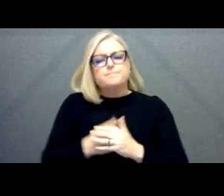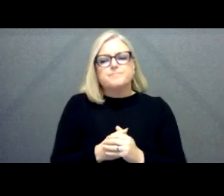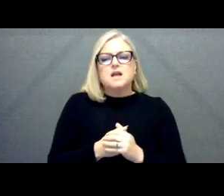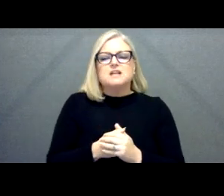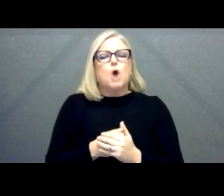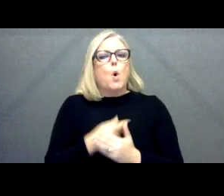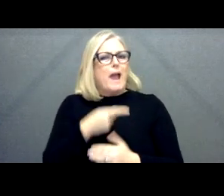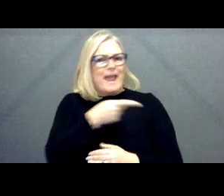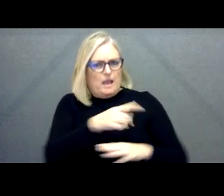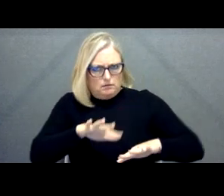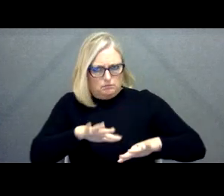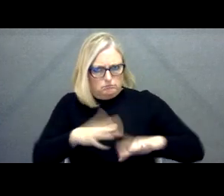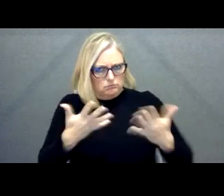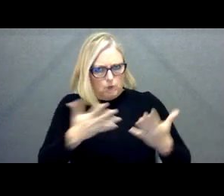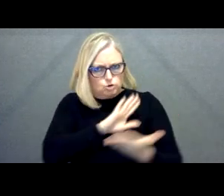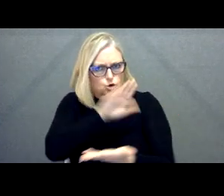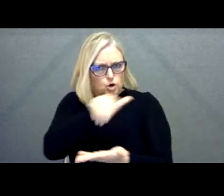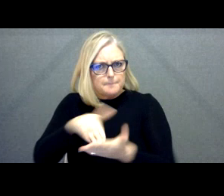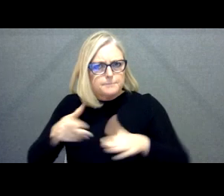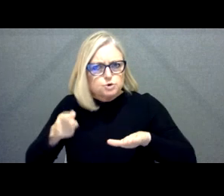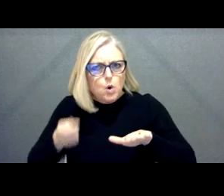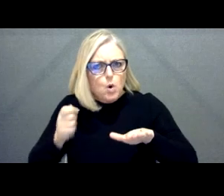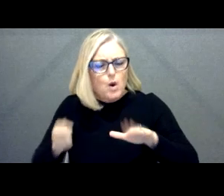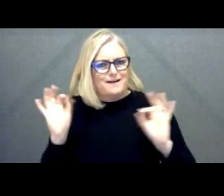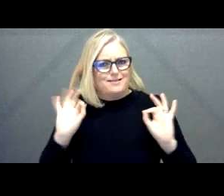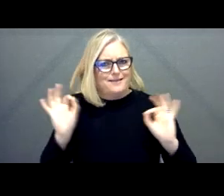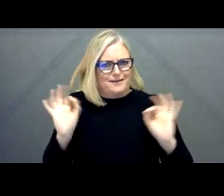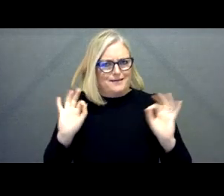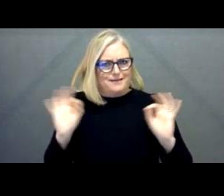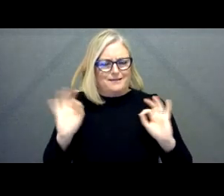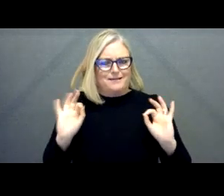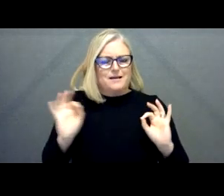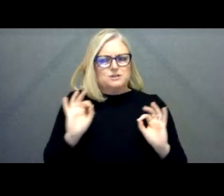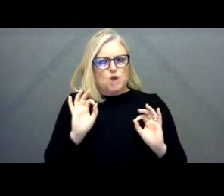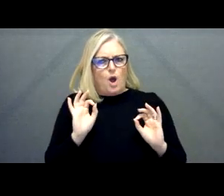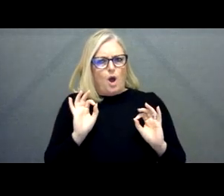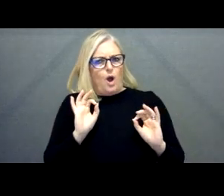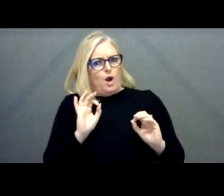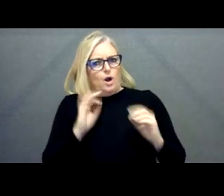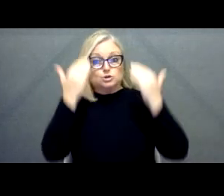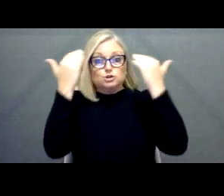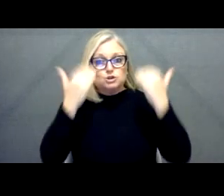as well and um that history that was consistent with the um current charges that he was before the